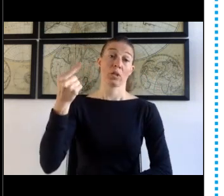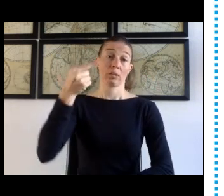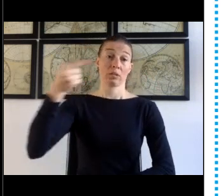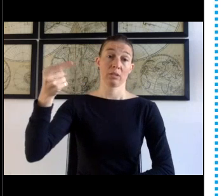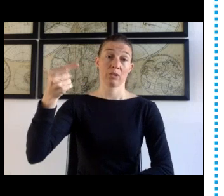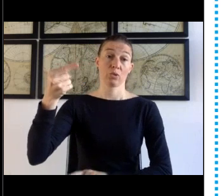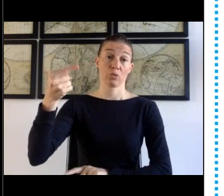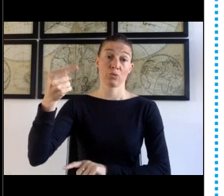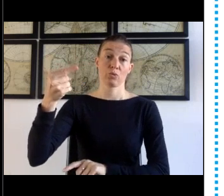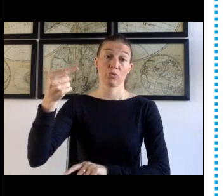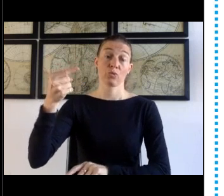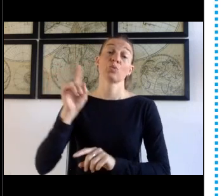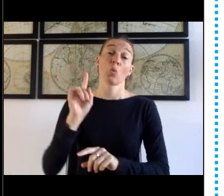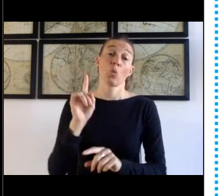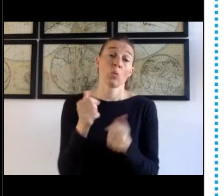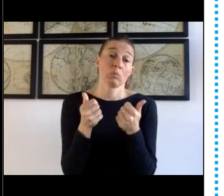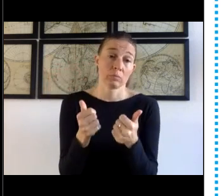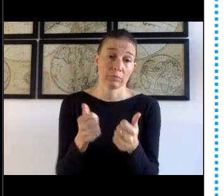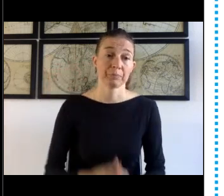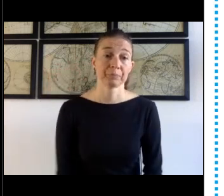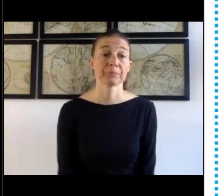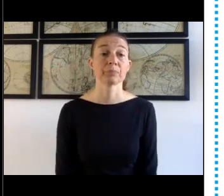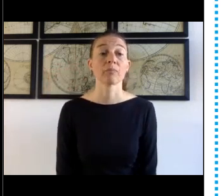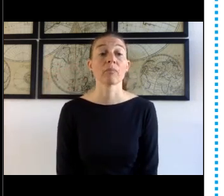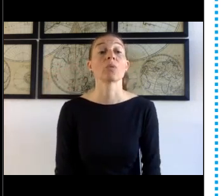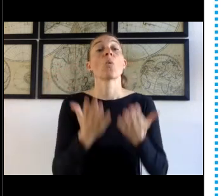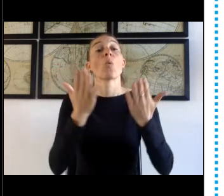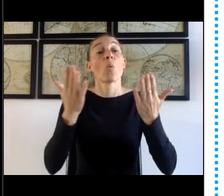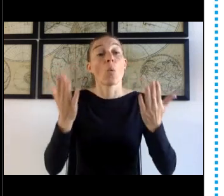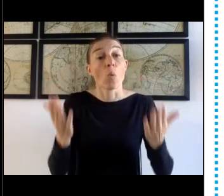If you have a cancellation the airline is obliged to care for you,